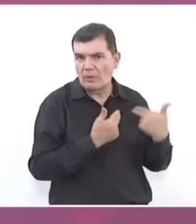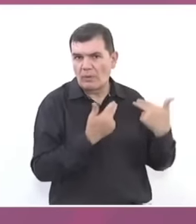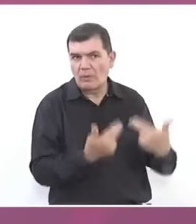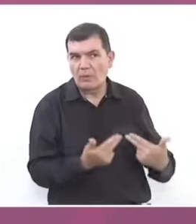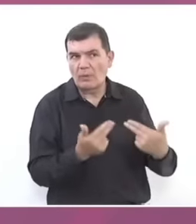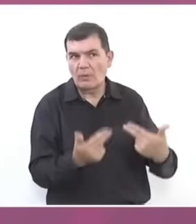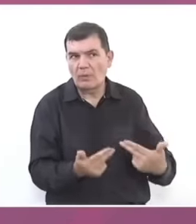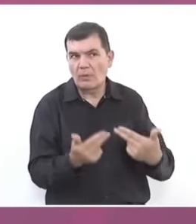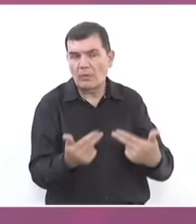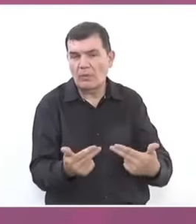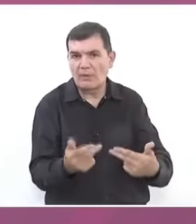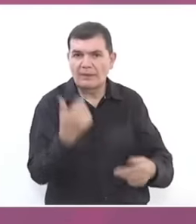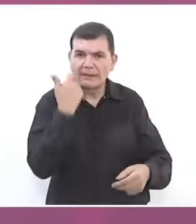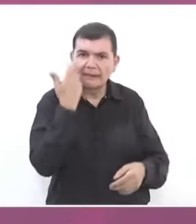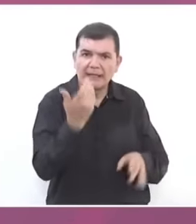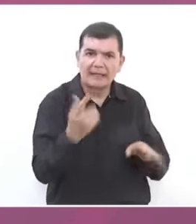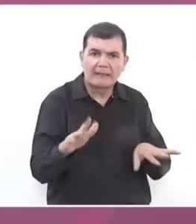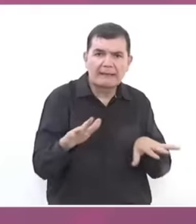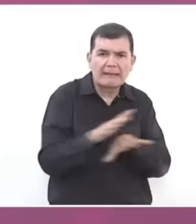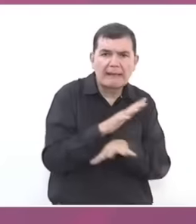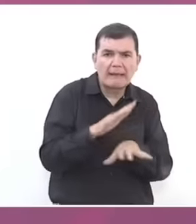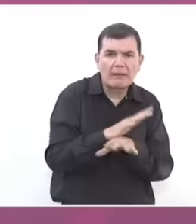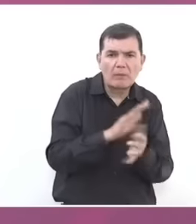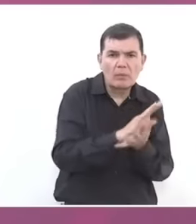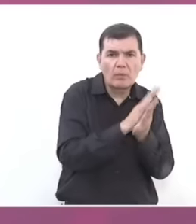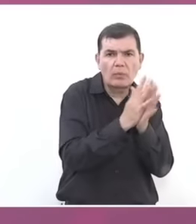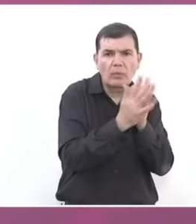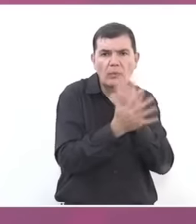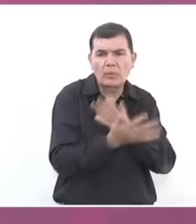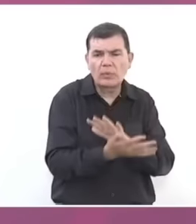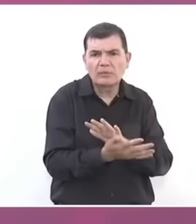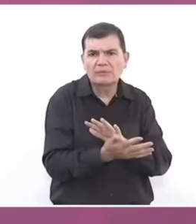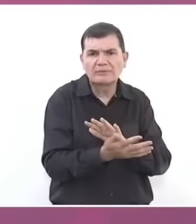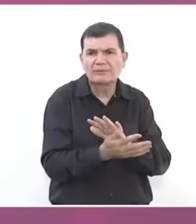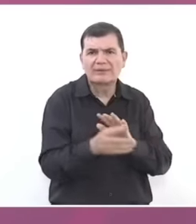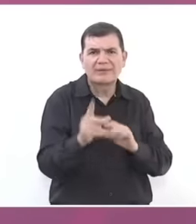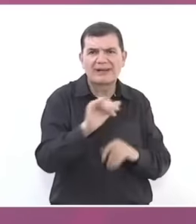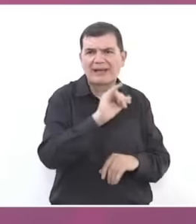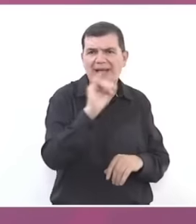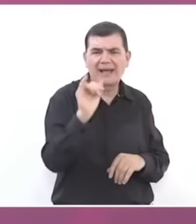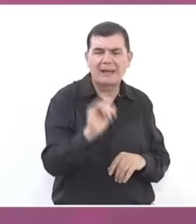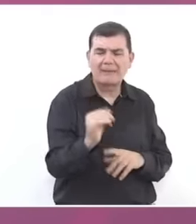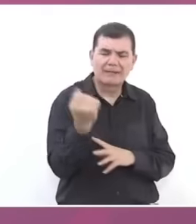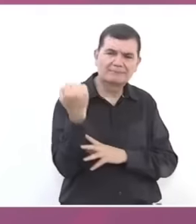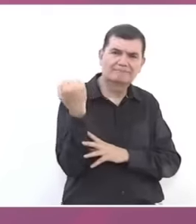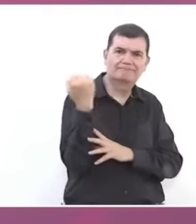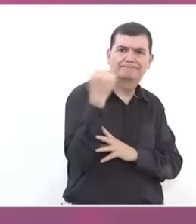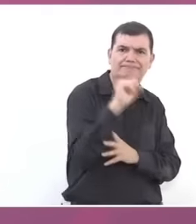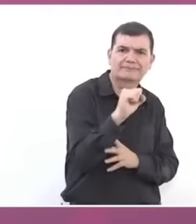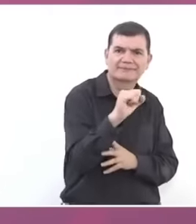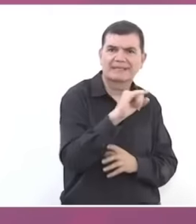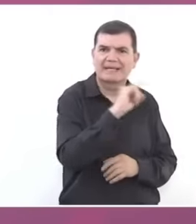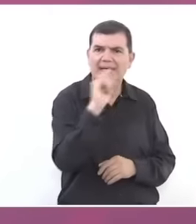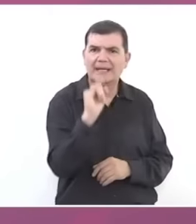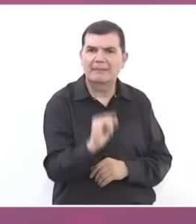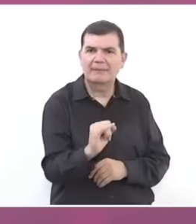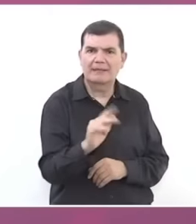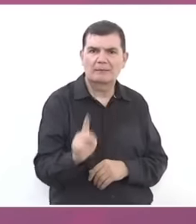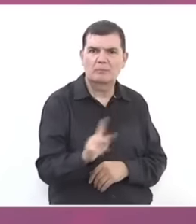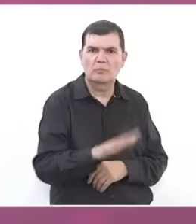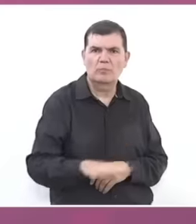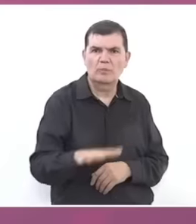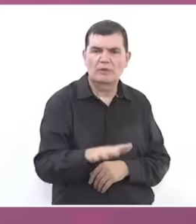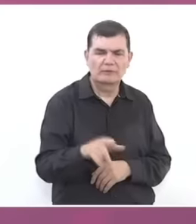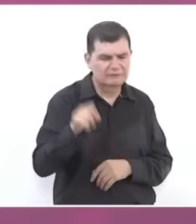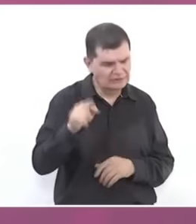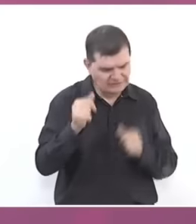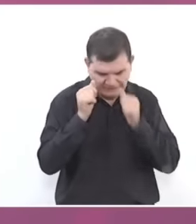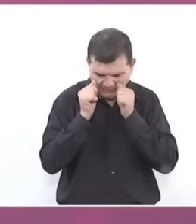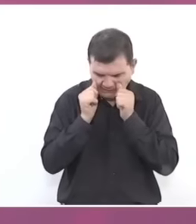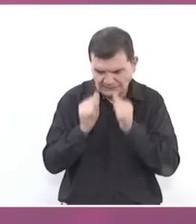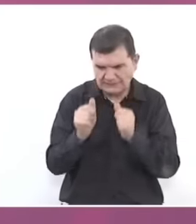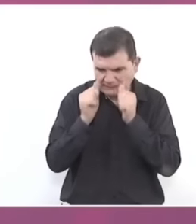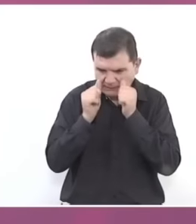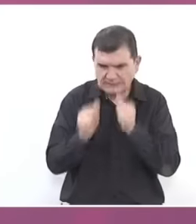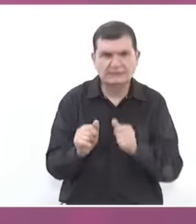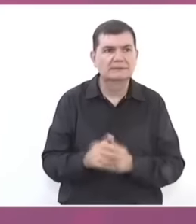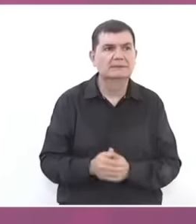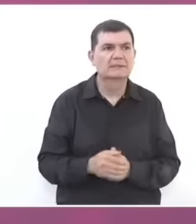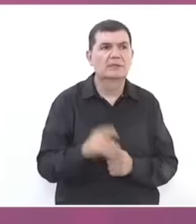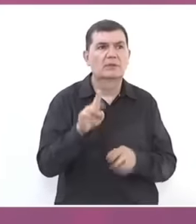If we want to transform, we will not Let us never turn our backs on the people and we must not only respect